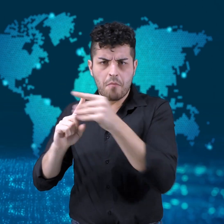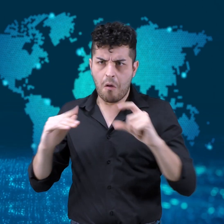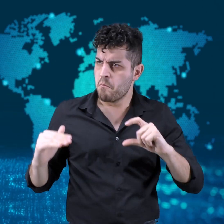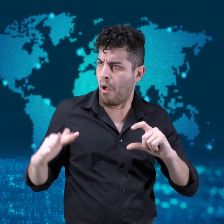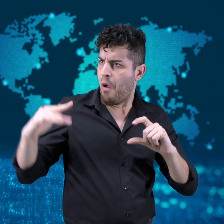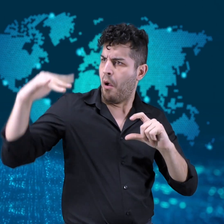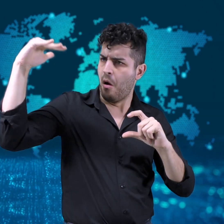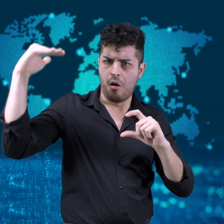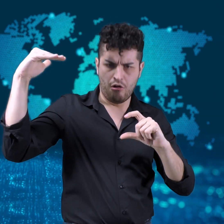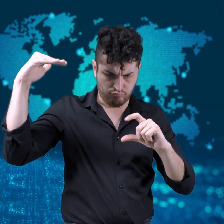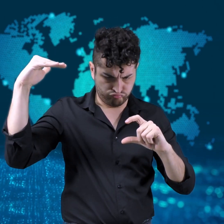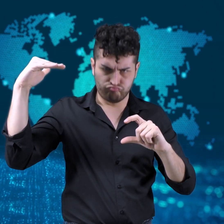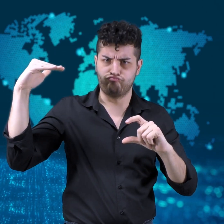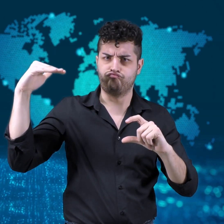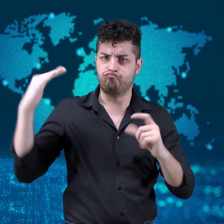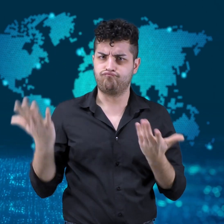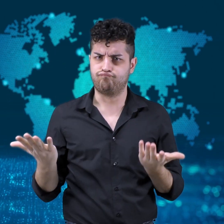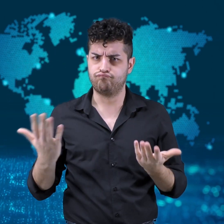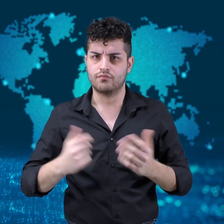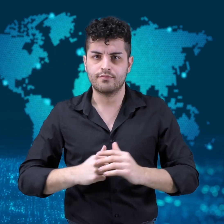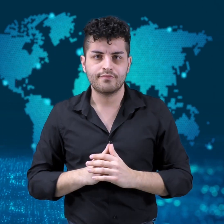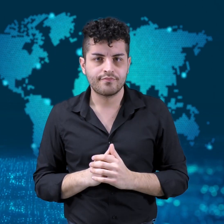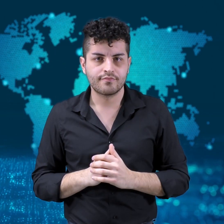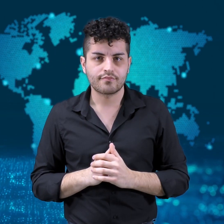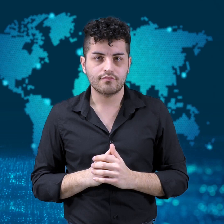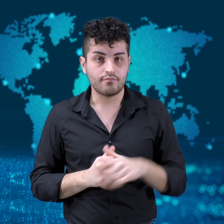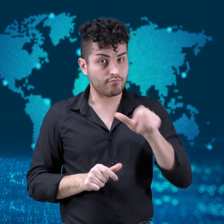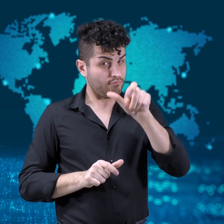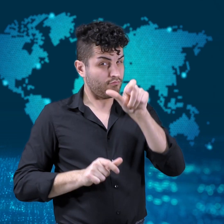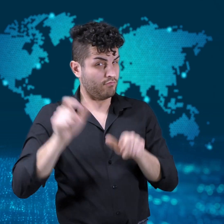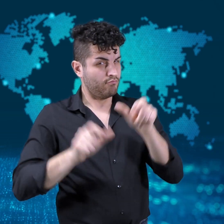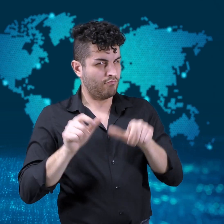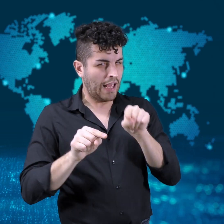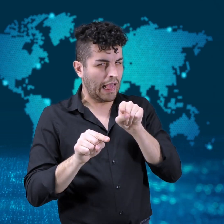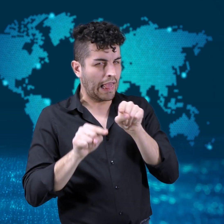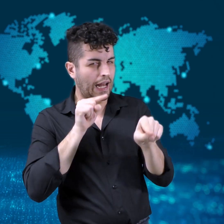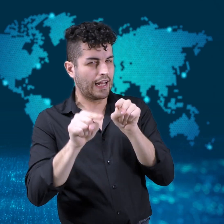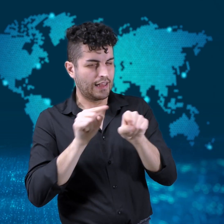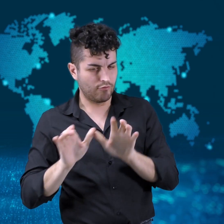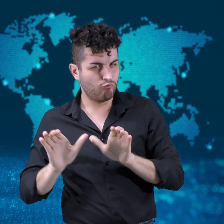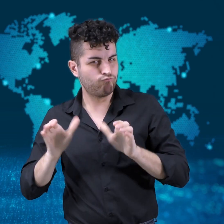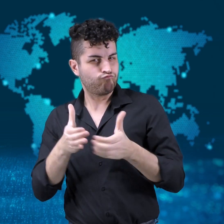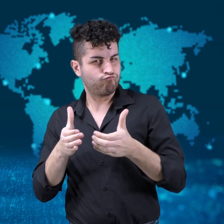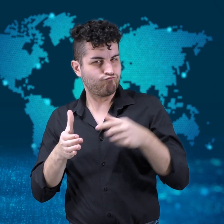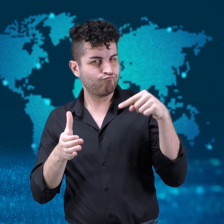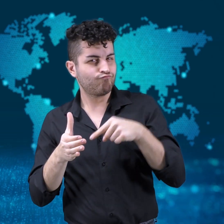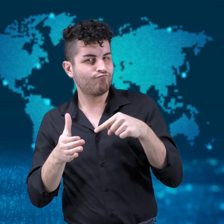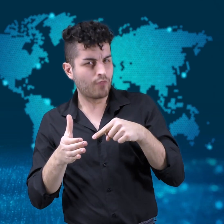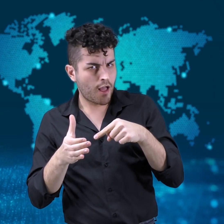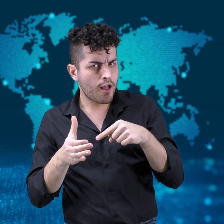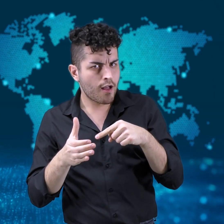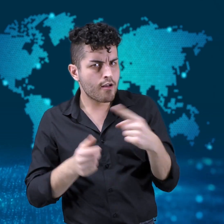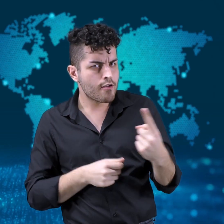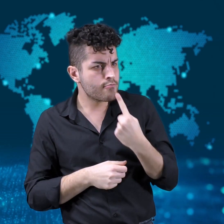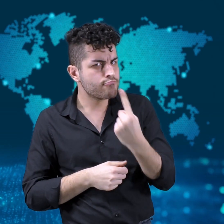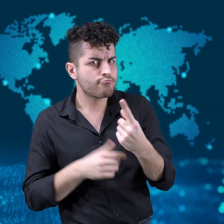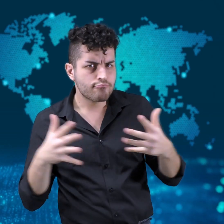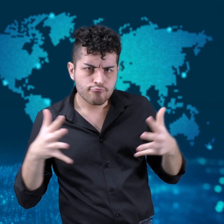so the numbers reported were much lower than actual numbers.